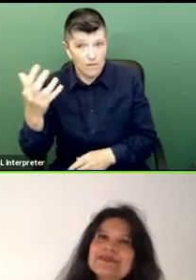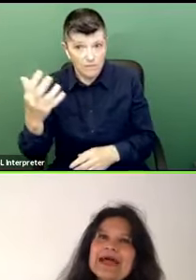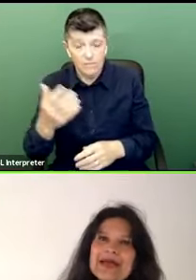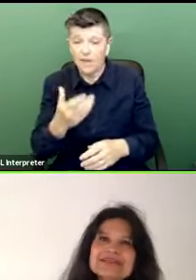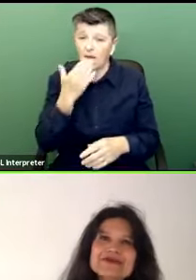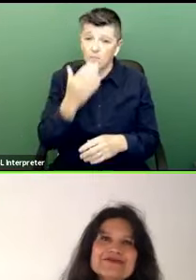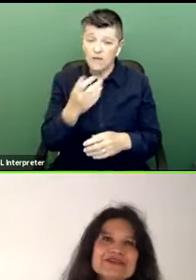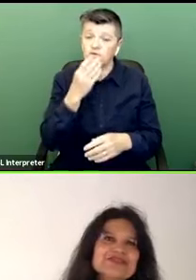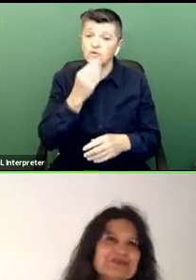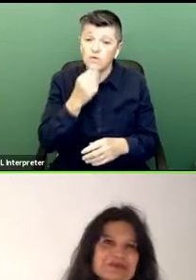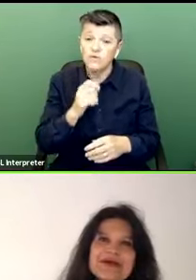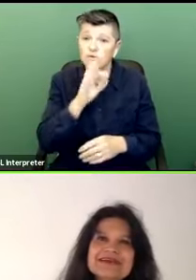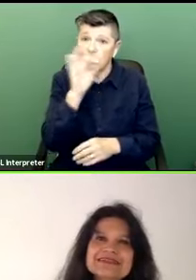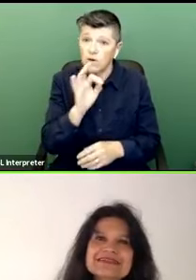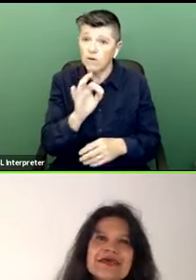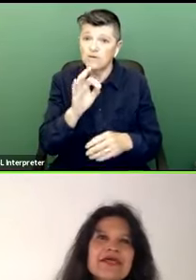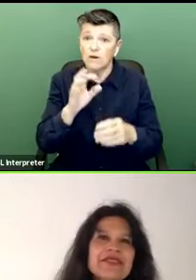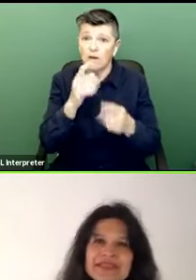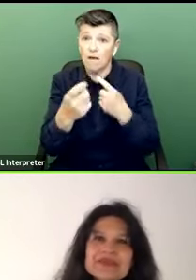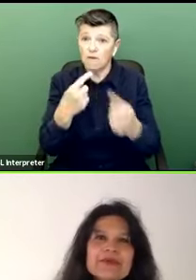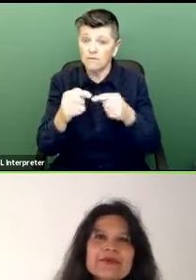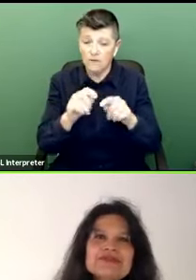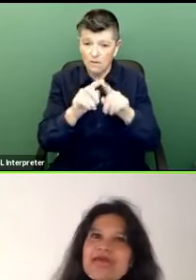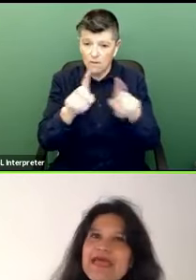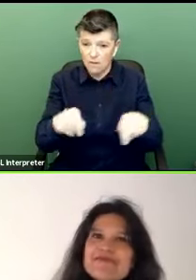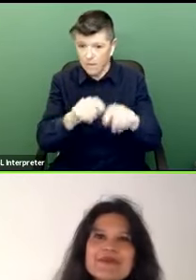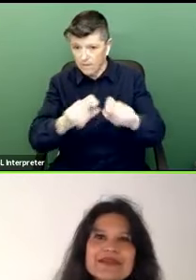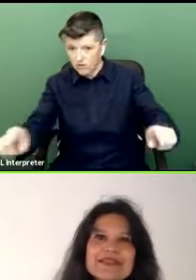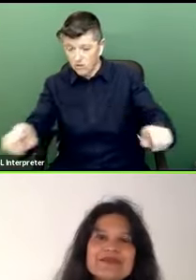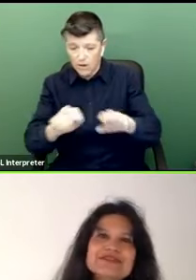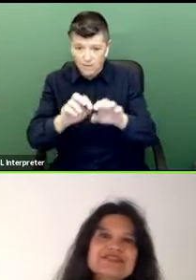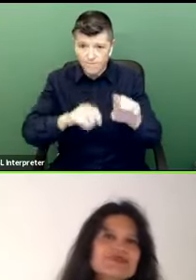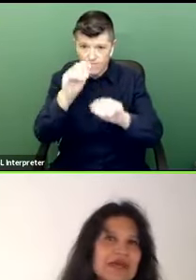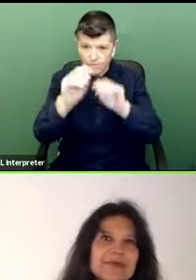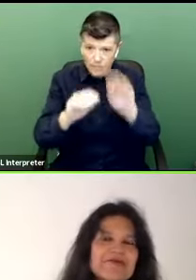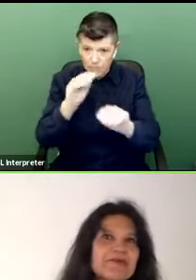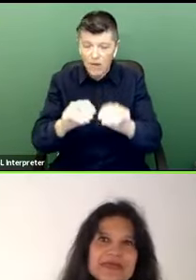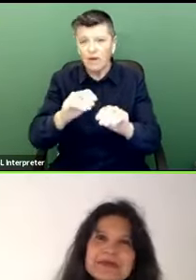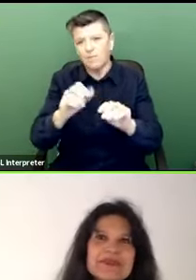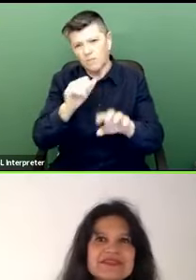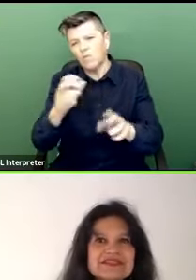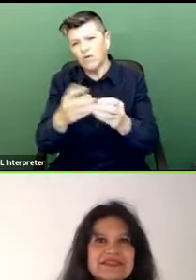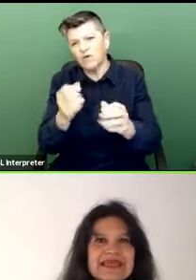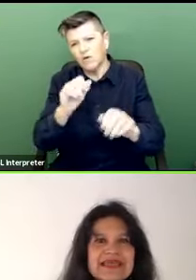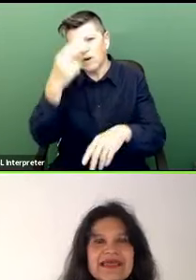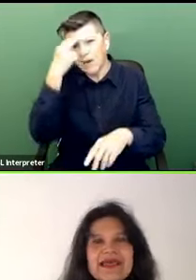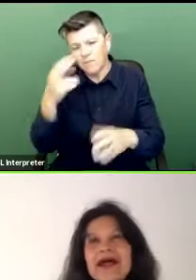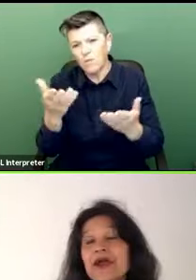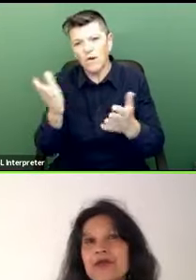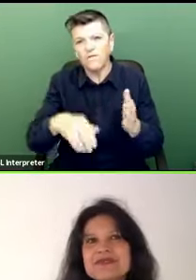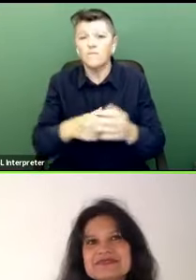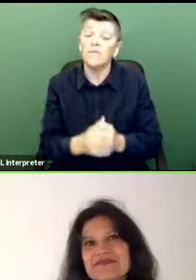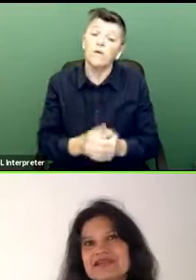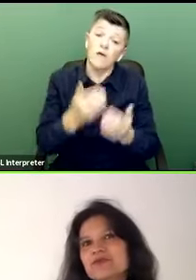Amartya Sens books have languages . His memoir will be published